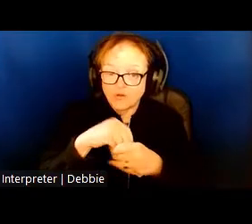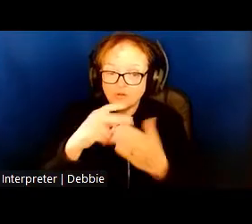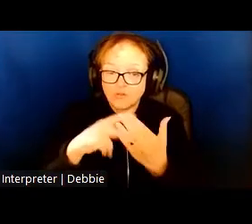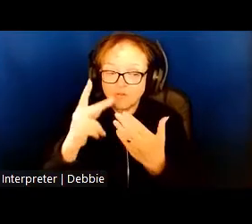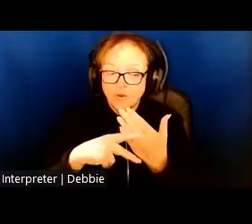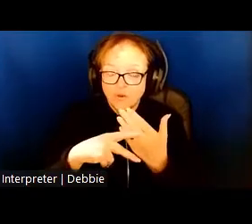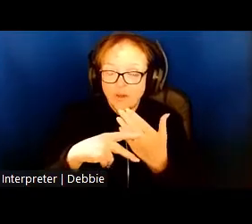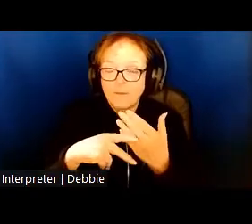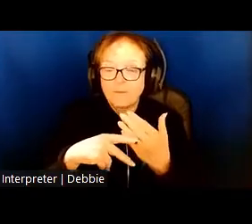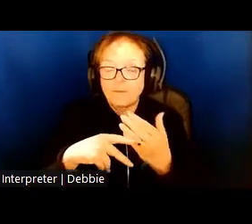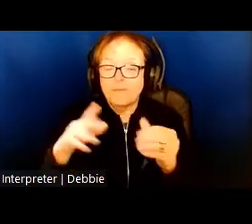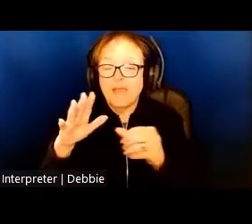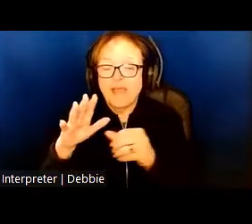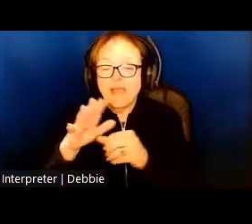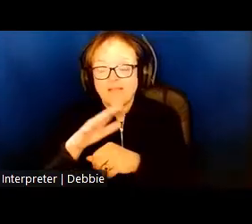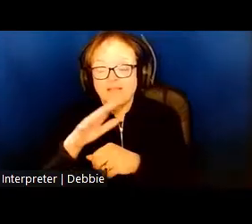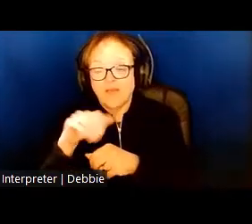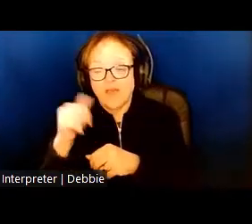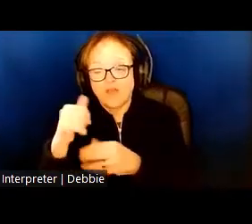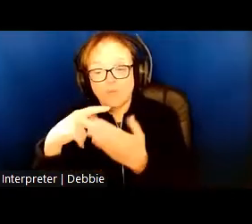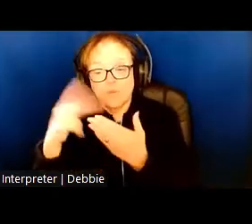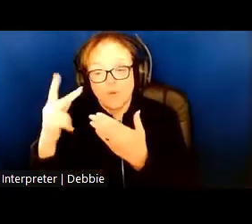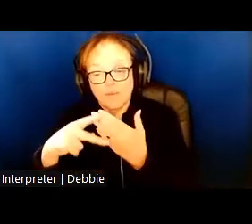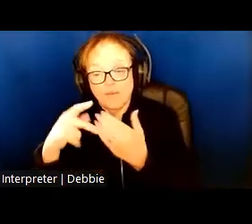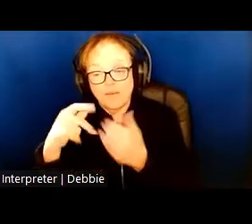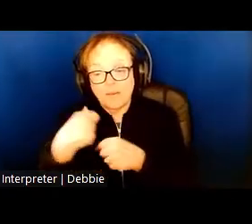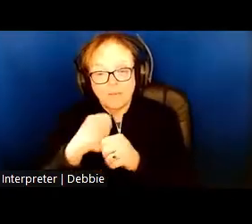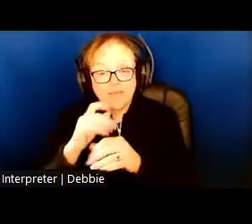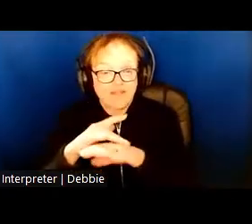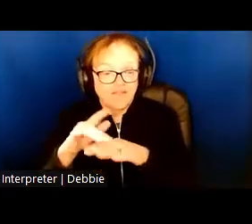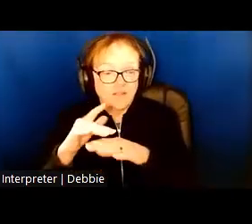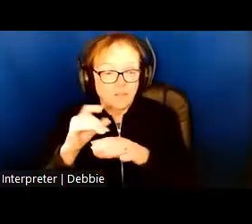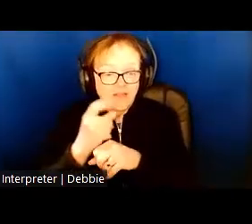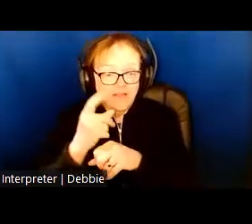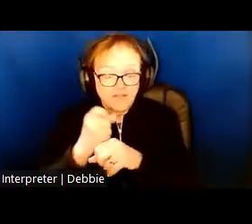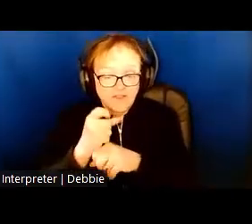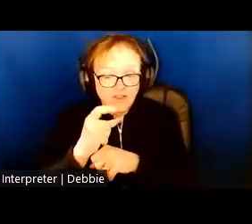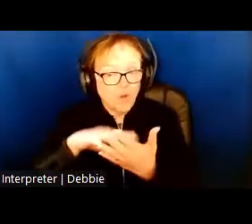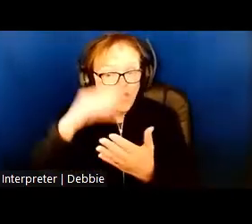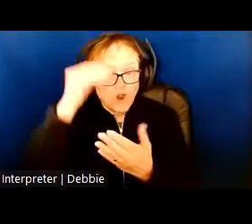programming made available every year. To learn more information on the Council’s